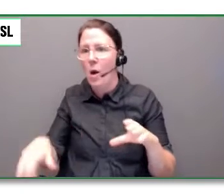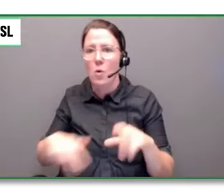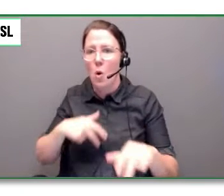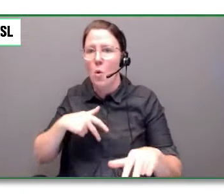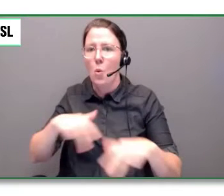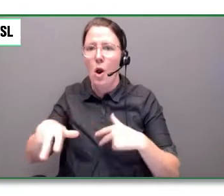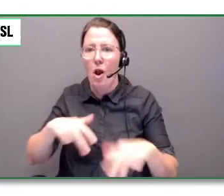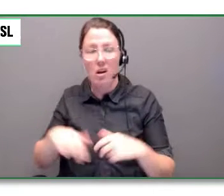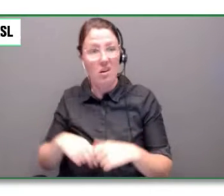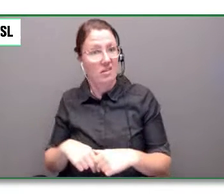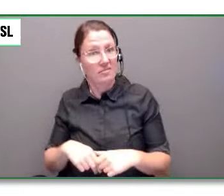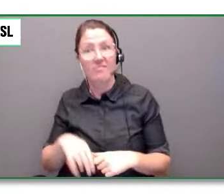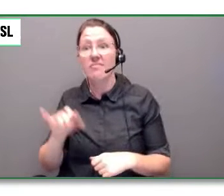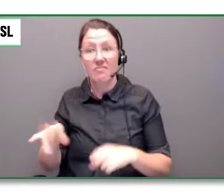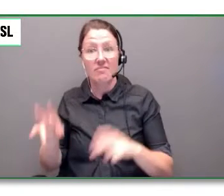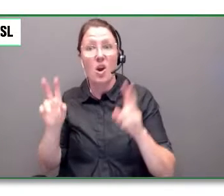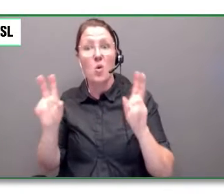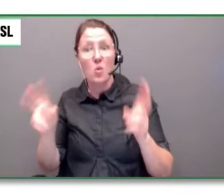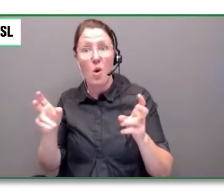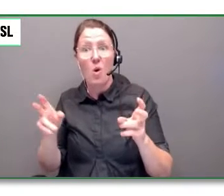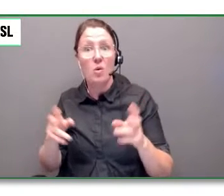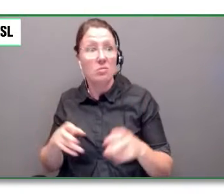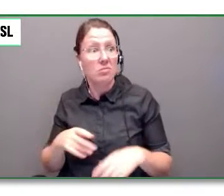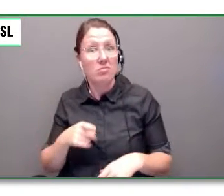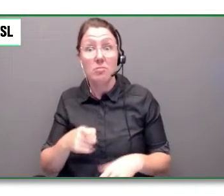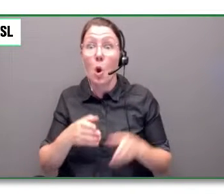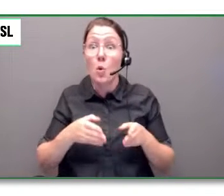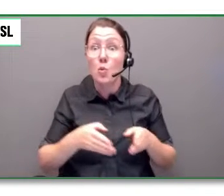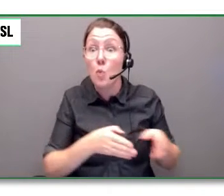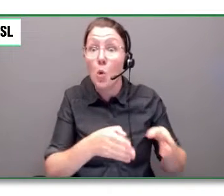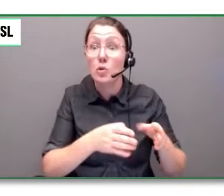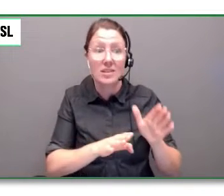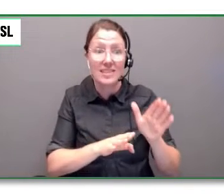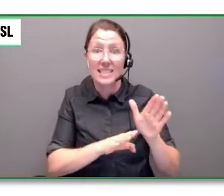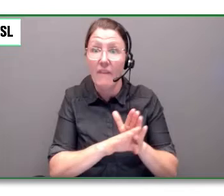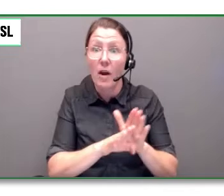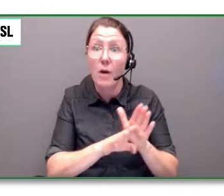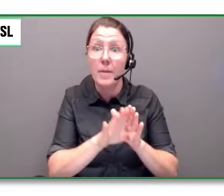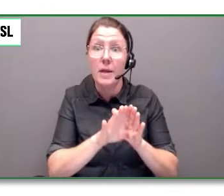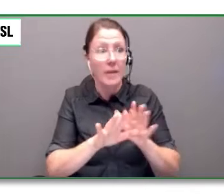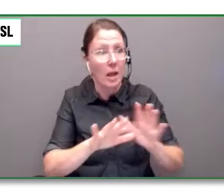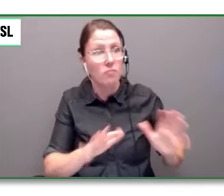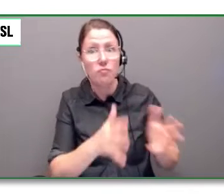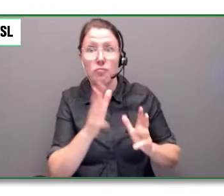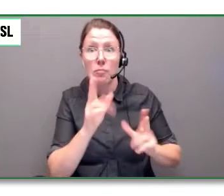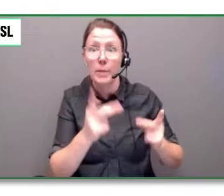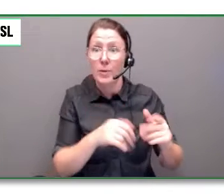um the roads and development that allow for access with kind of laziness. It's